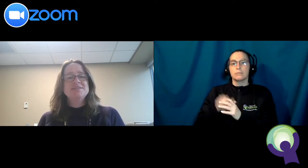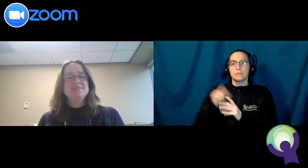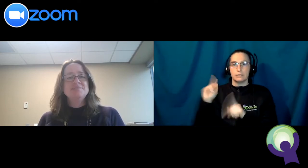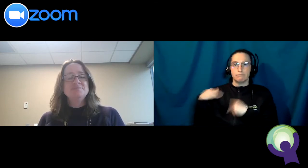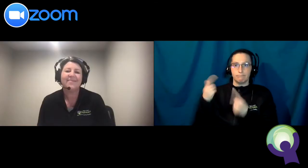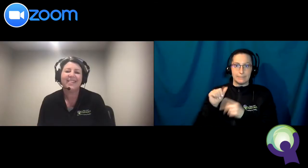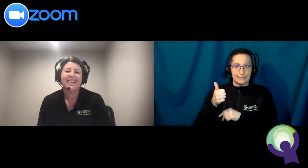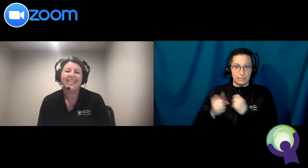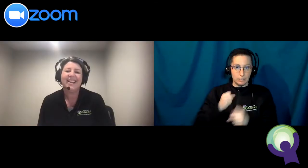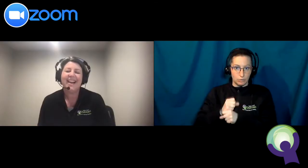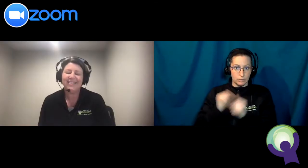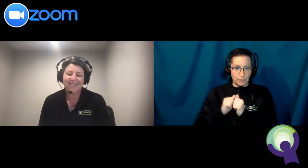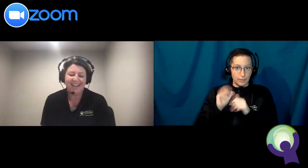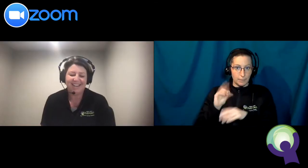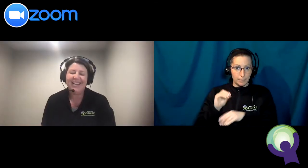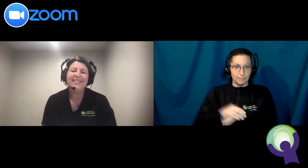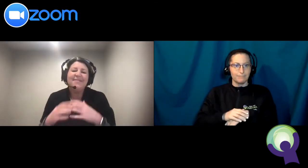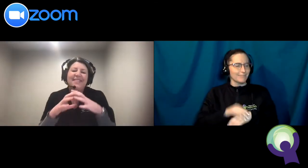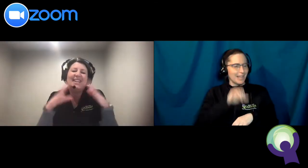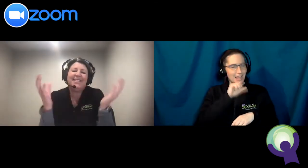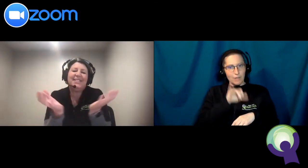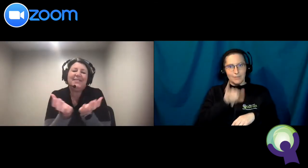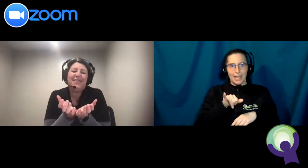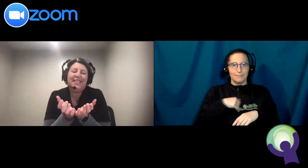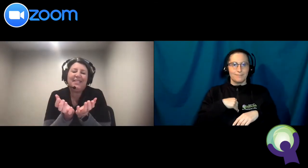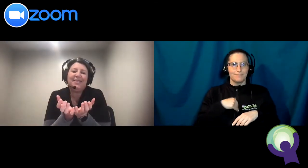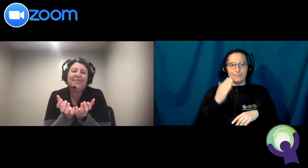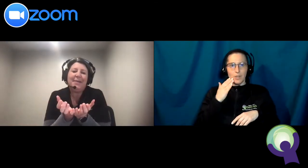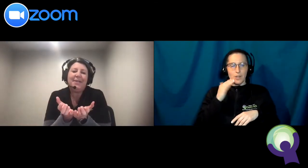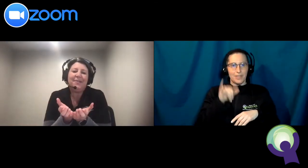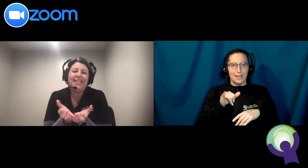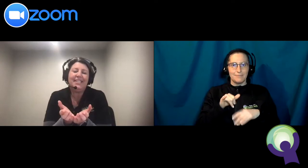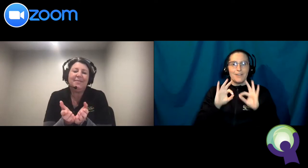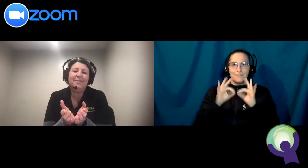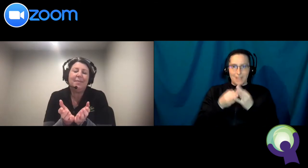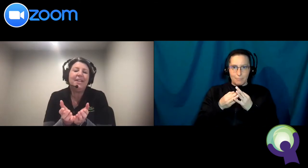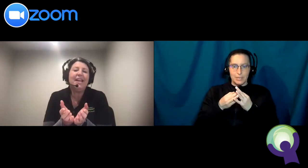Heidi Yeah, I love that. I love that it's just this little family-oriented company.